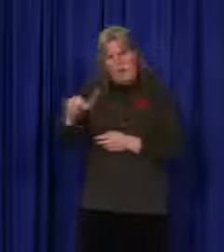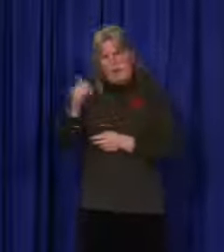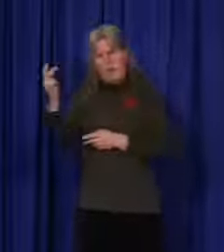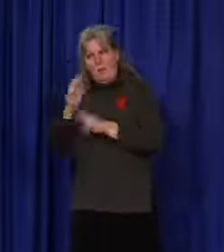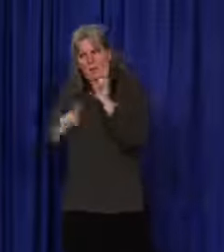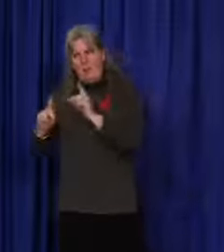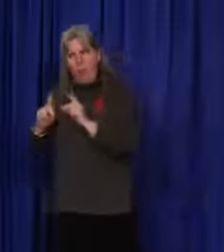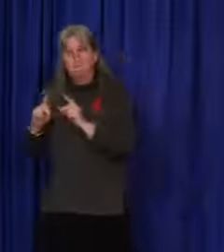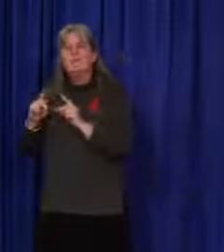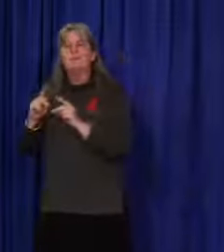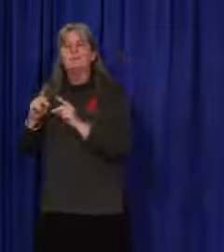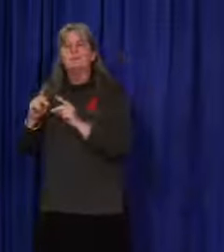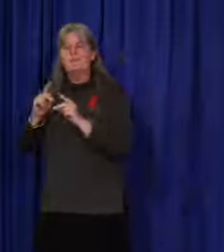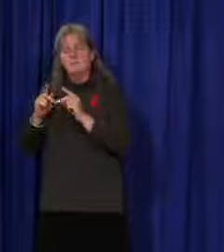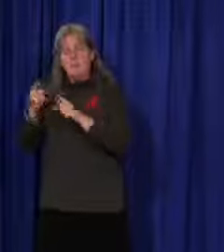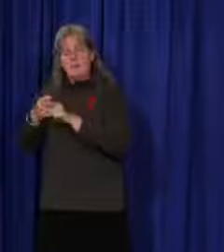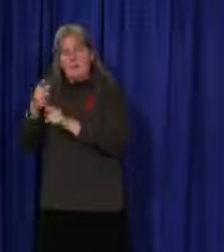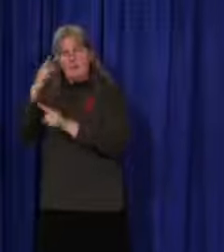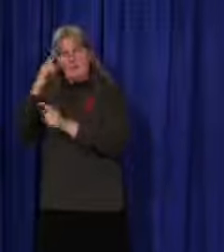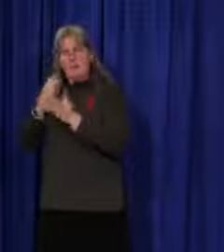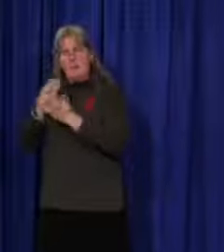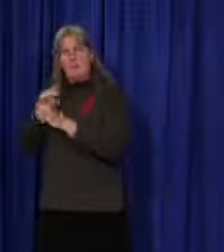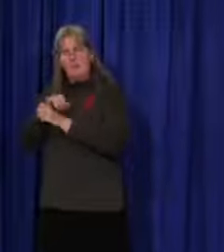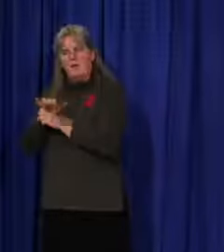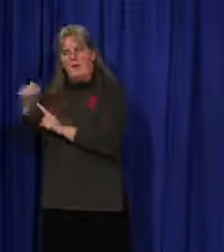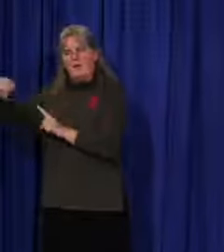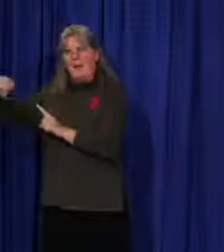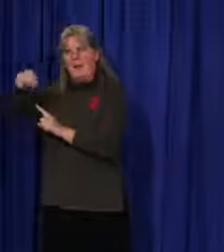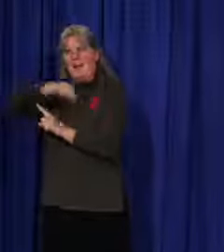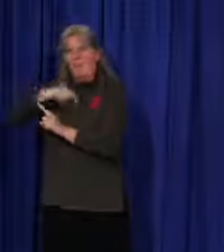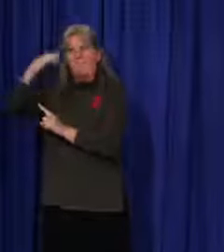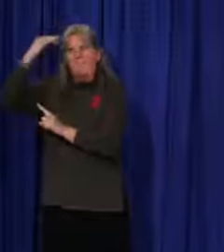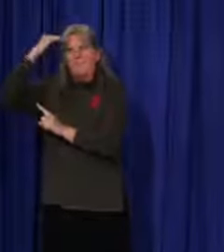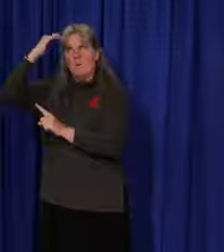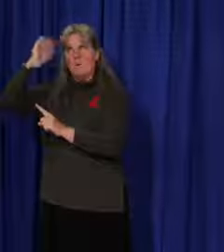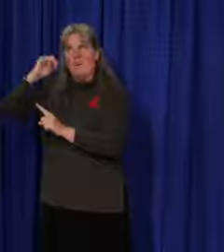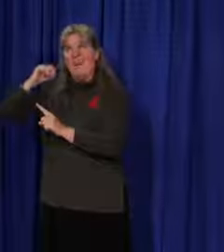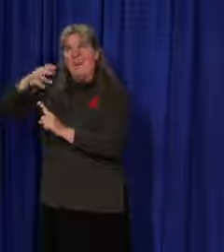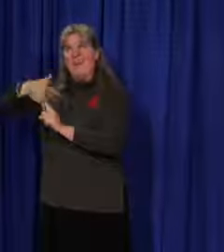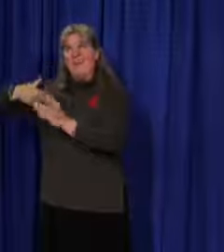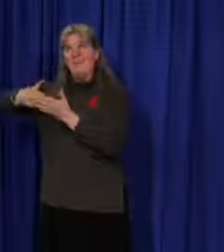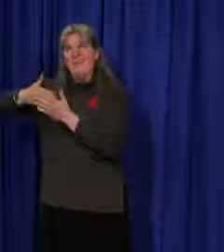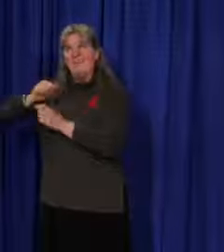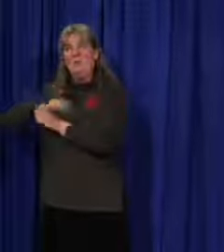at is moving gradually away from event by event reviews towards